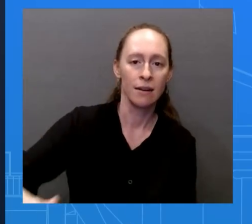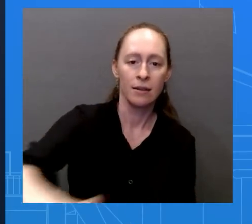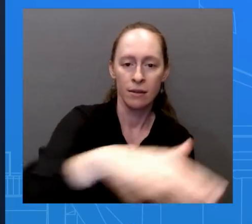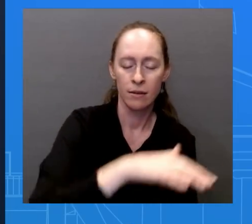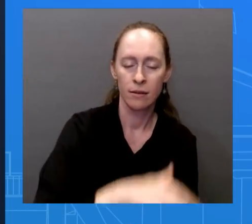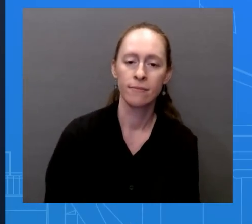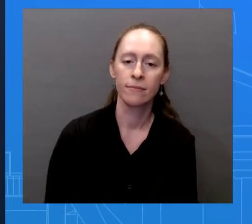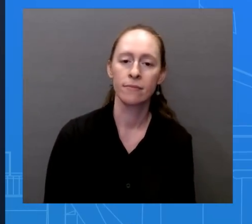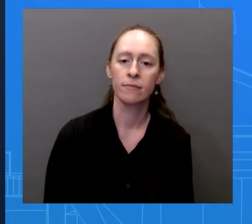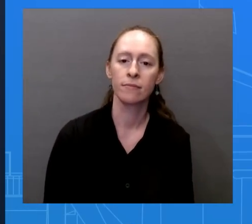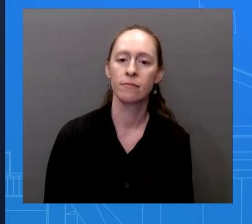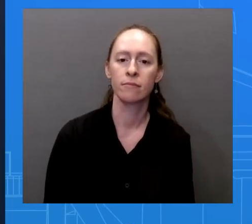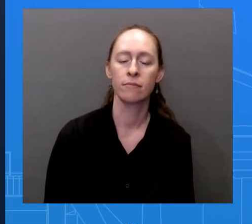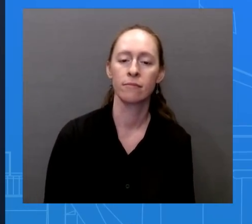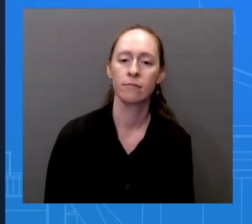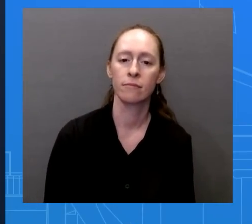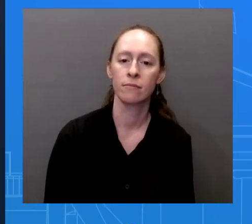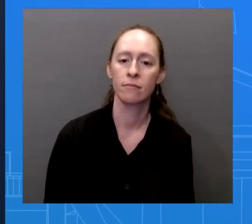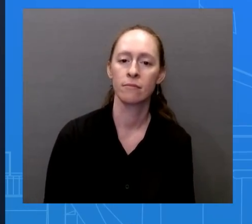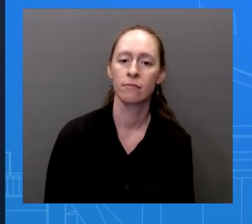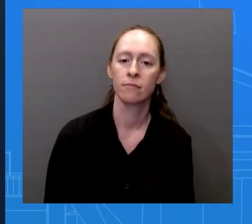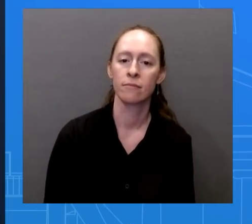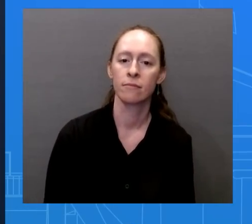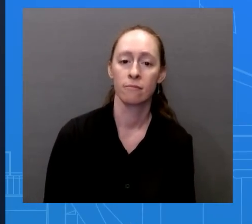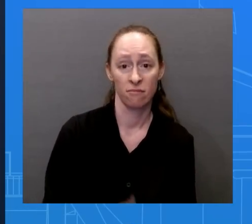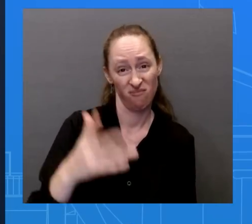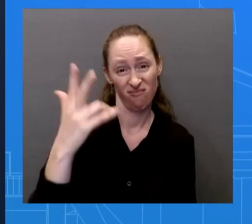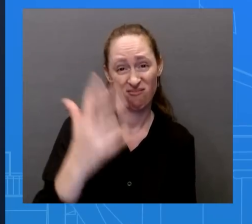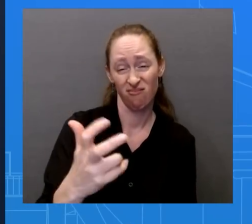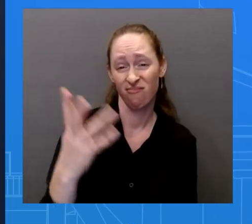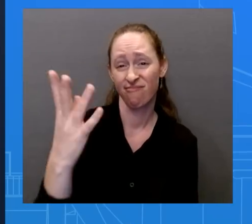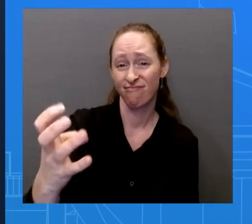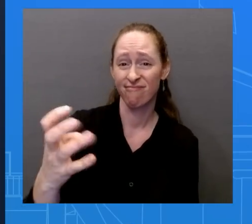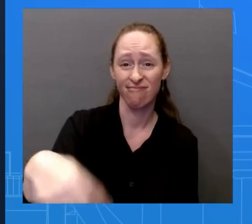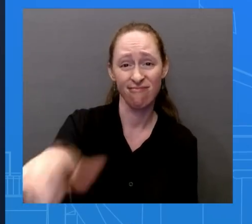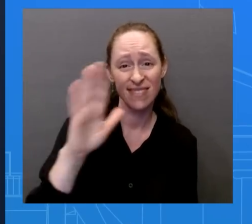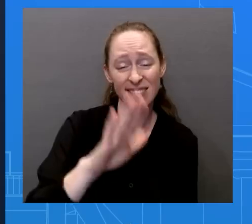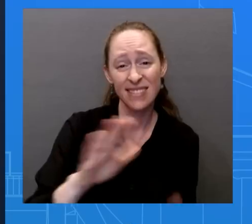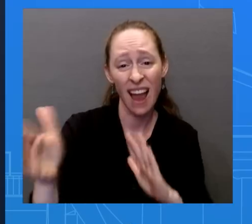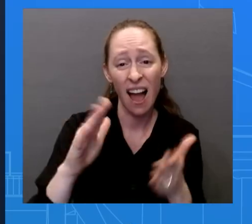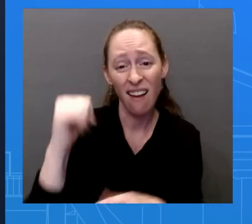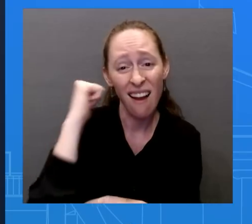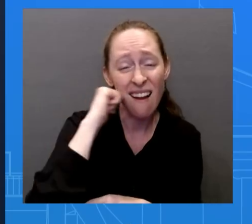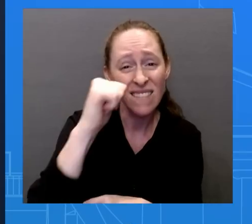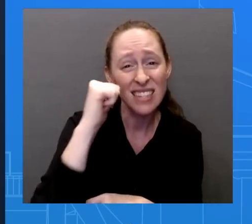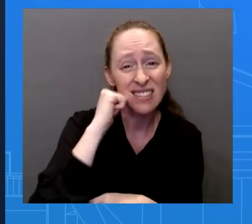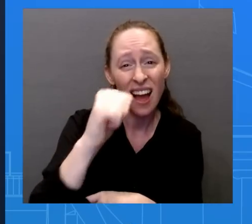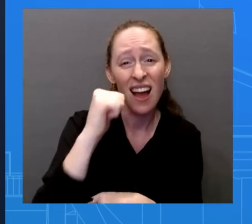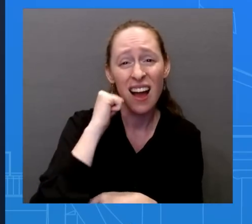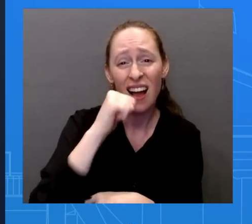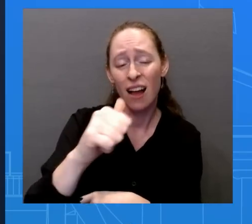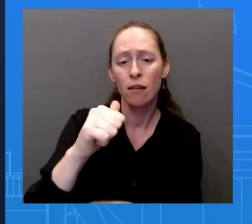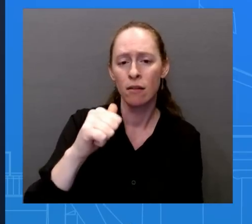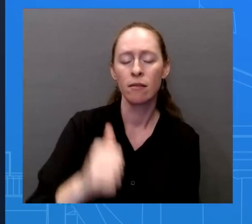Two hundred is better. A hundred would be better than that. So we don't -- we're not setting targets. We are focused on driving deaths down,